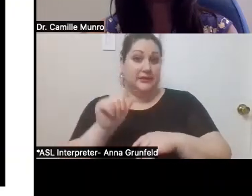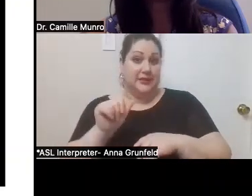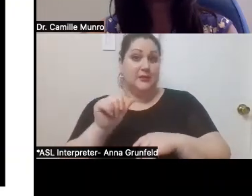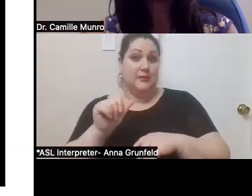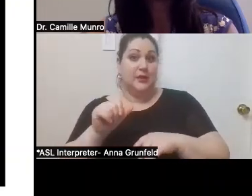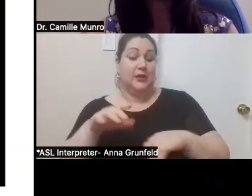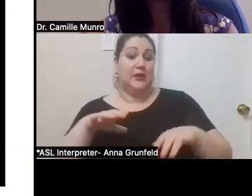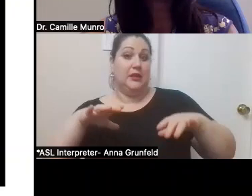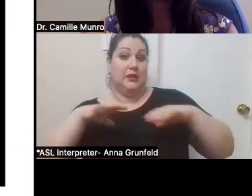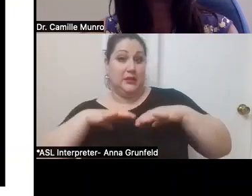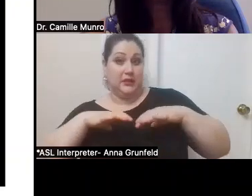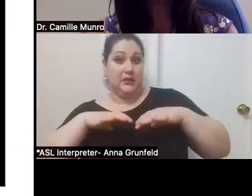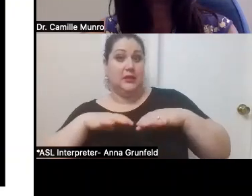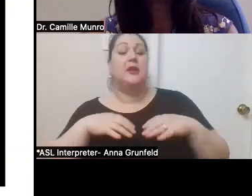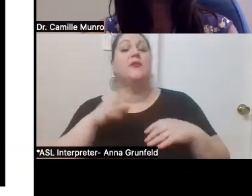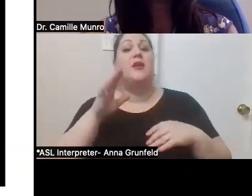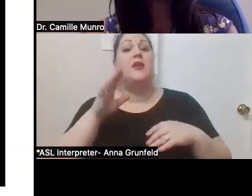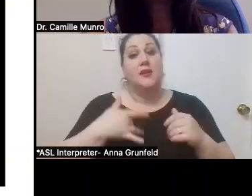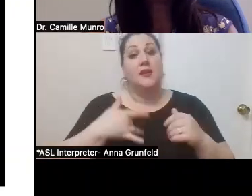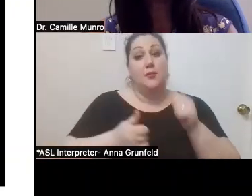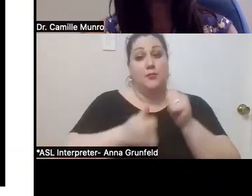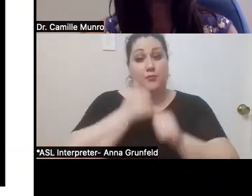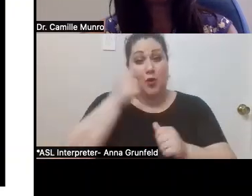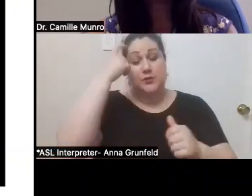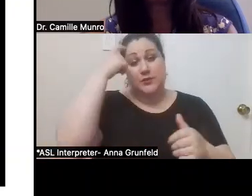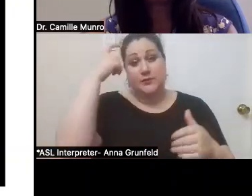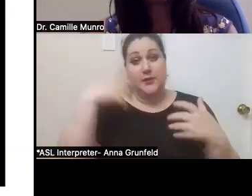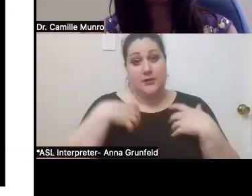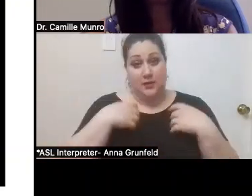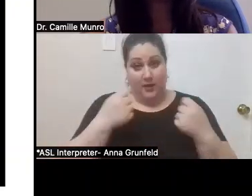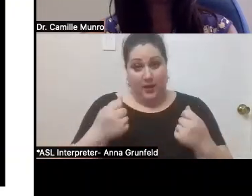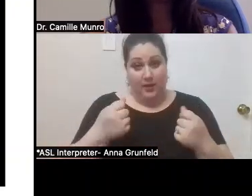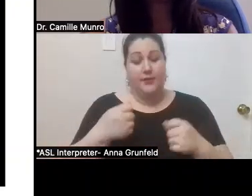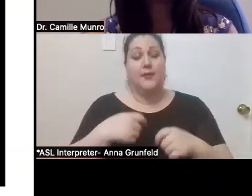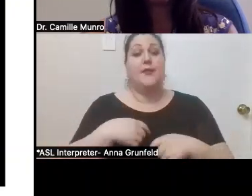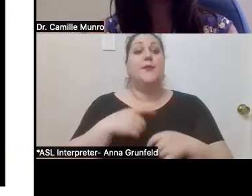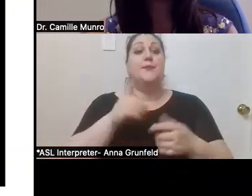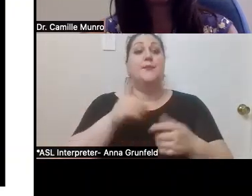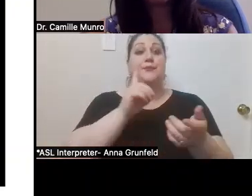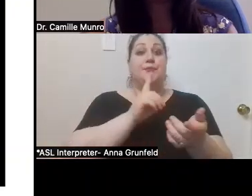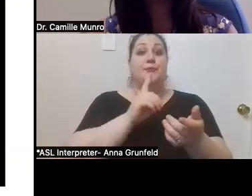Statistics show that physicians commit suicide at a higher rate than the national average.